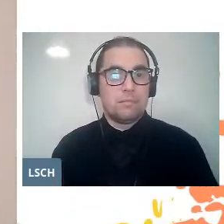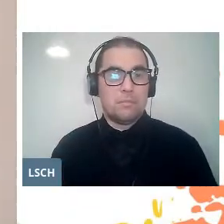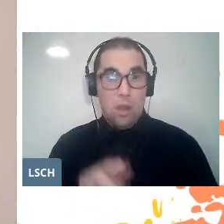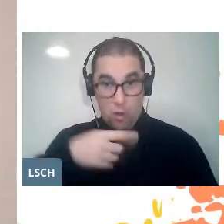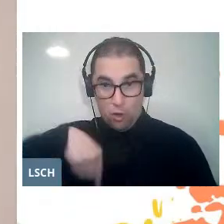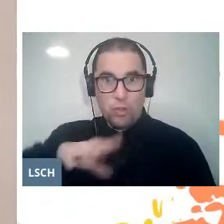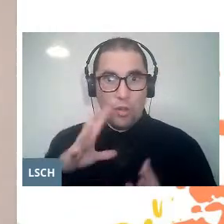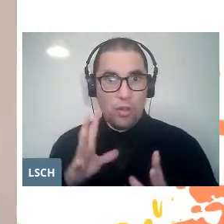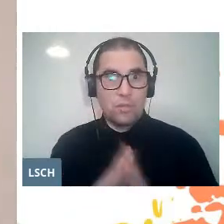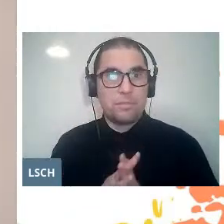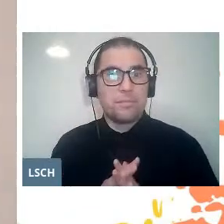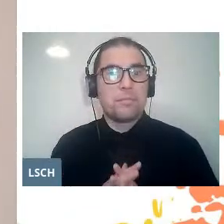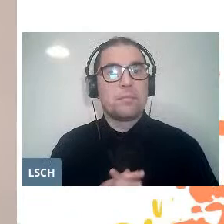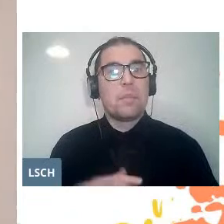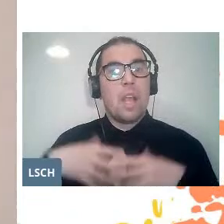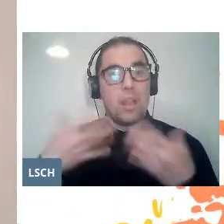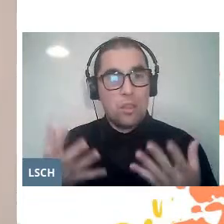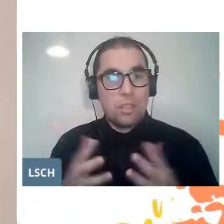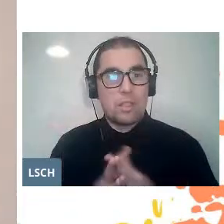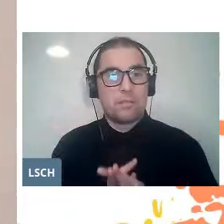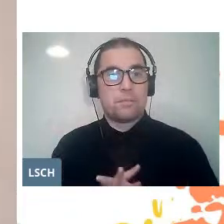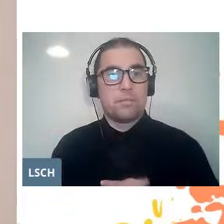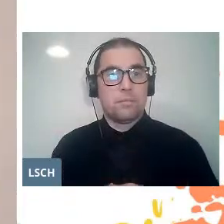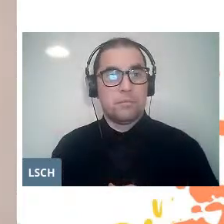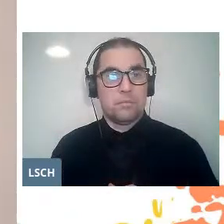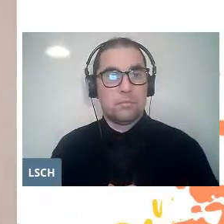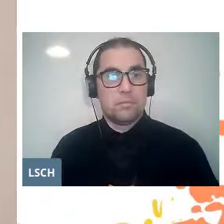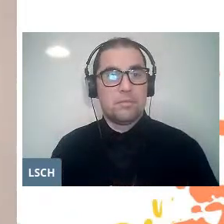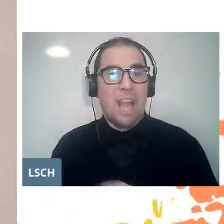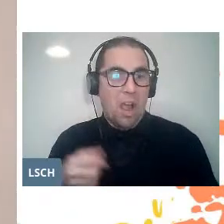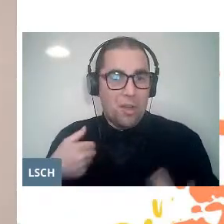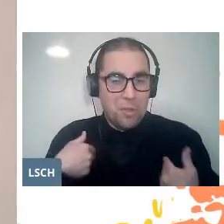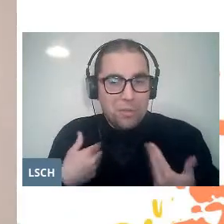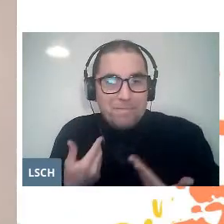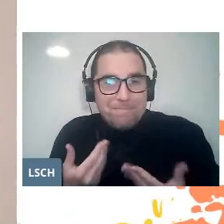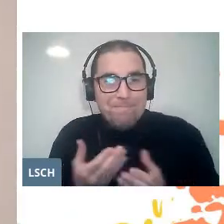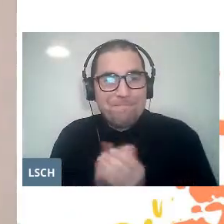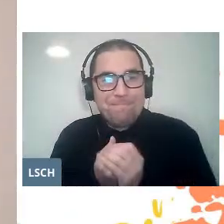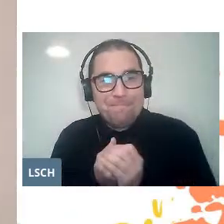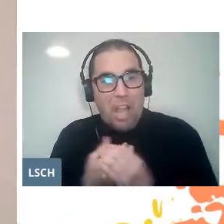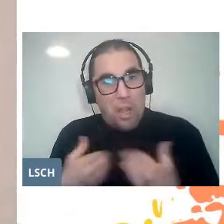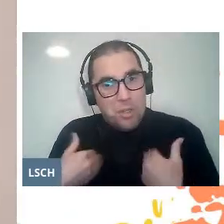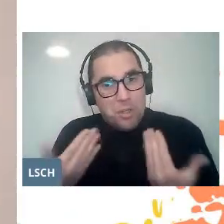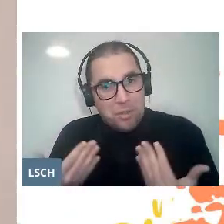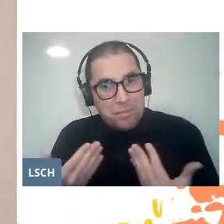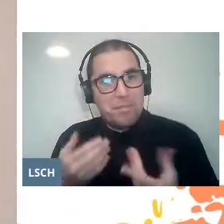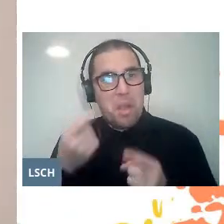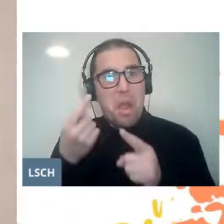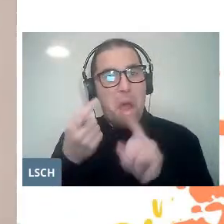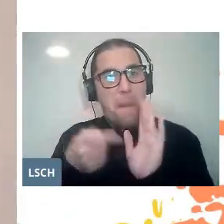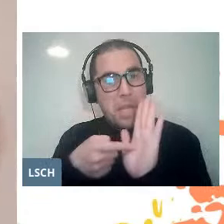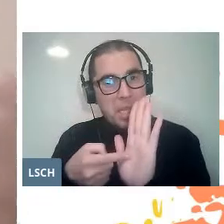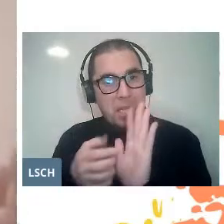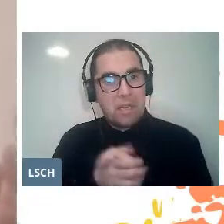And in that case I'll be with you to talk about opera,